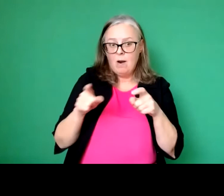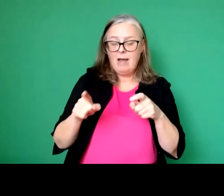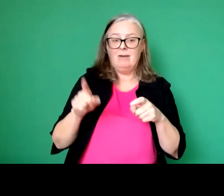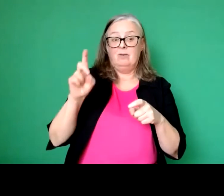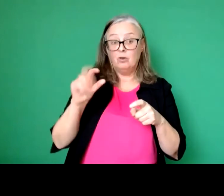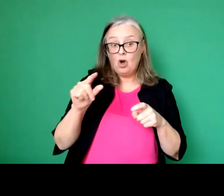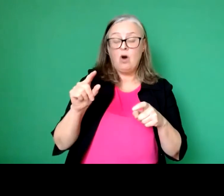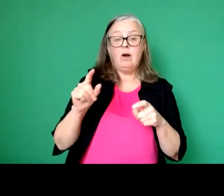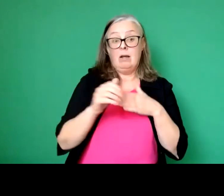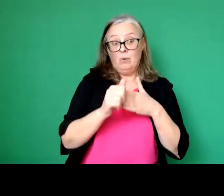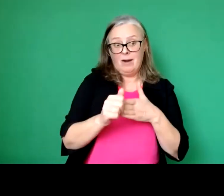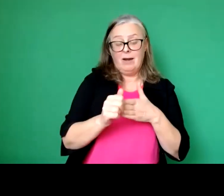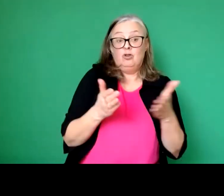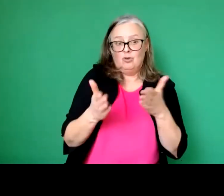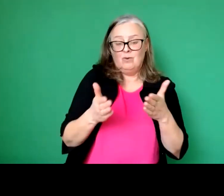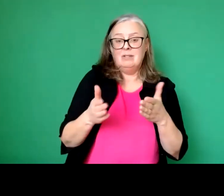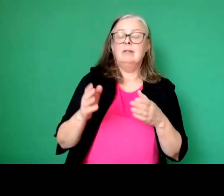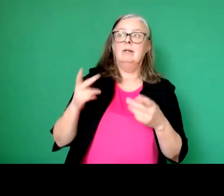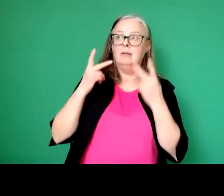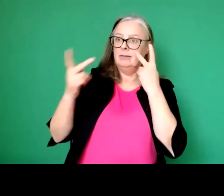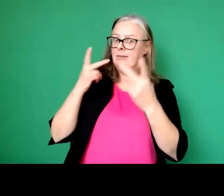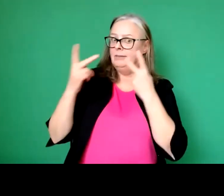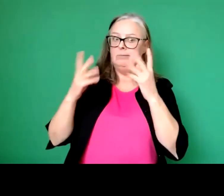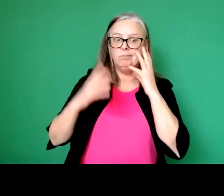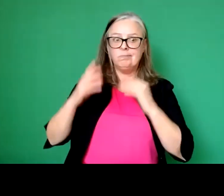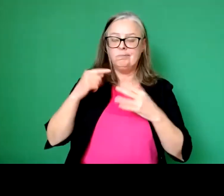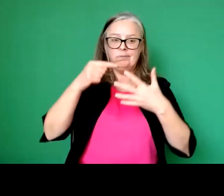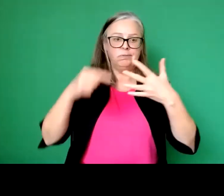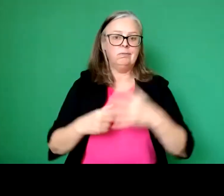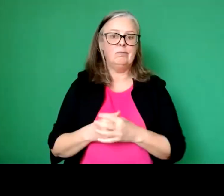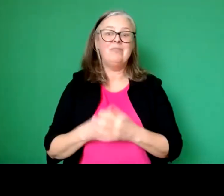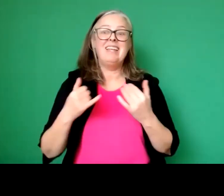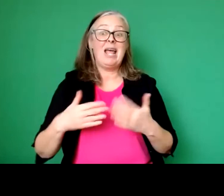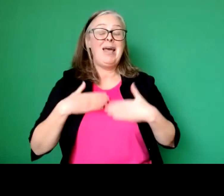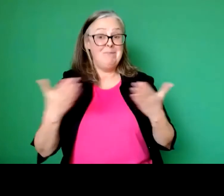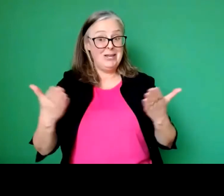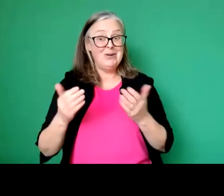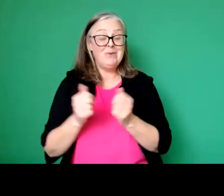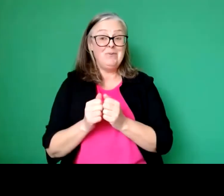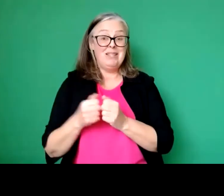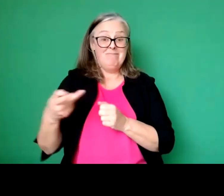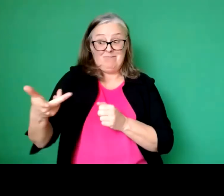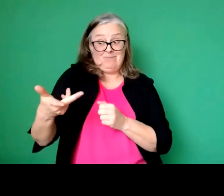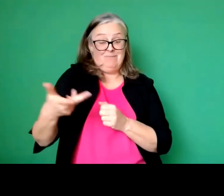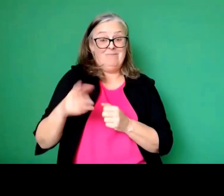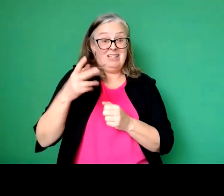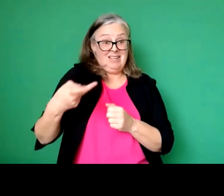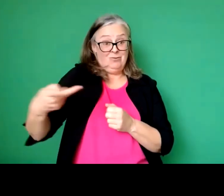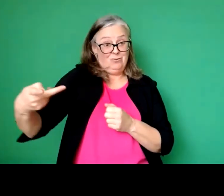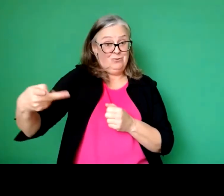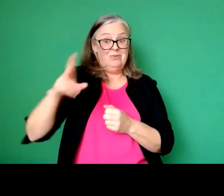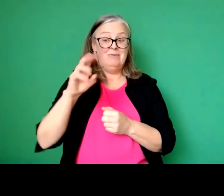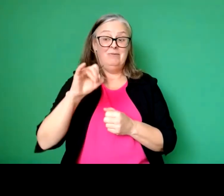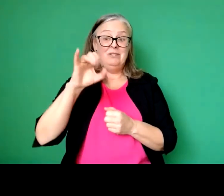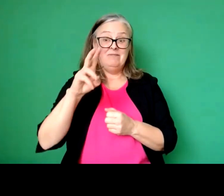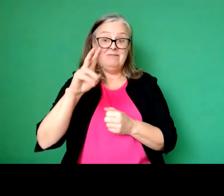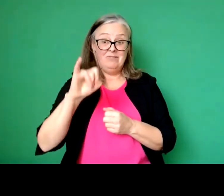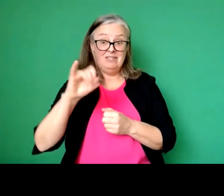be joined by my fellow panelists vivi debbie and bill tucker and we've pulled together a series of